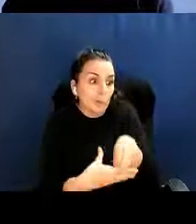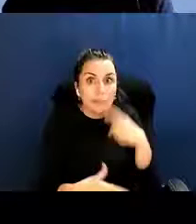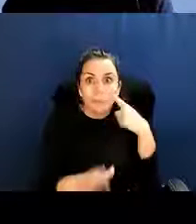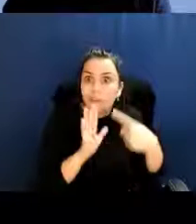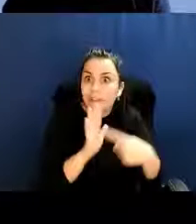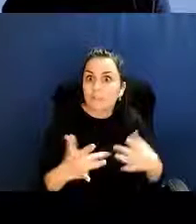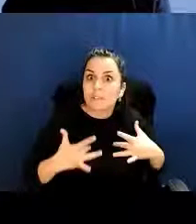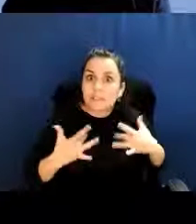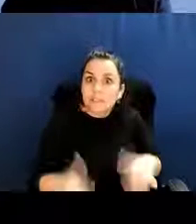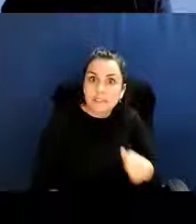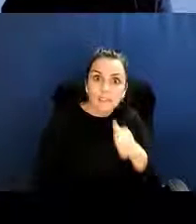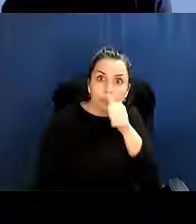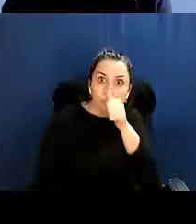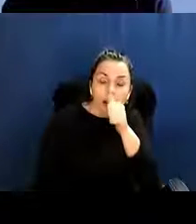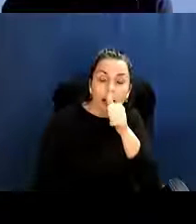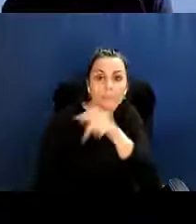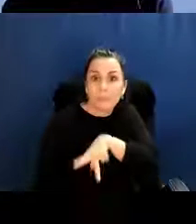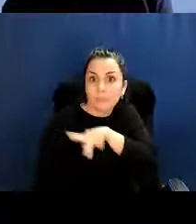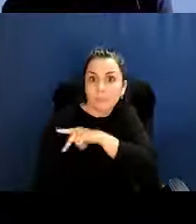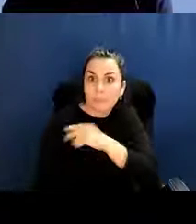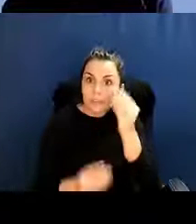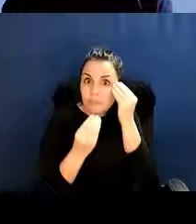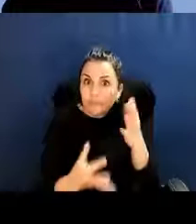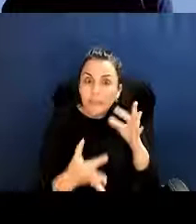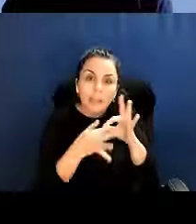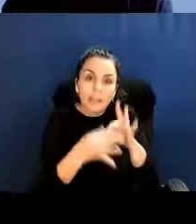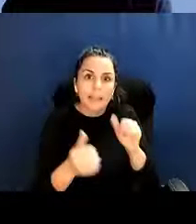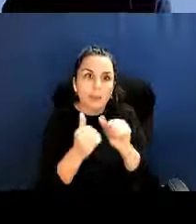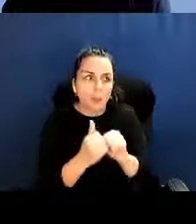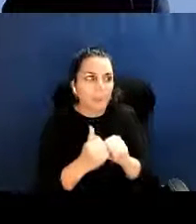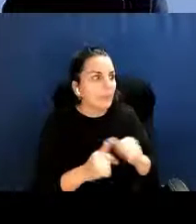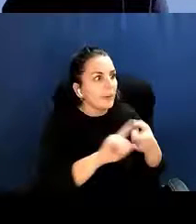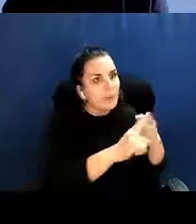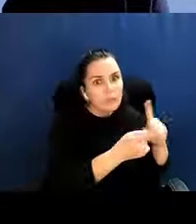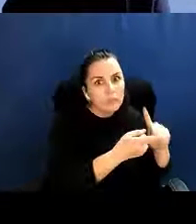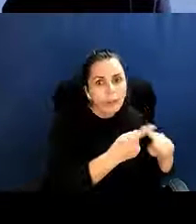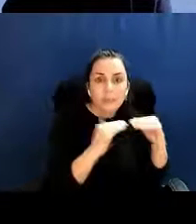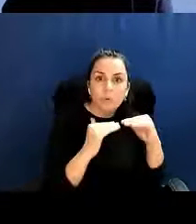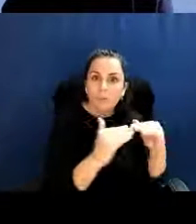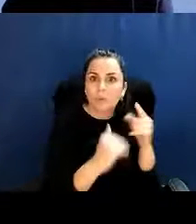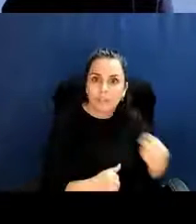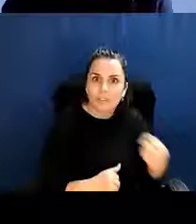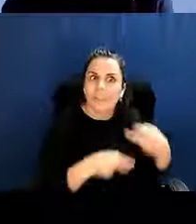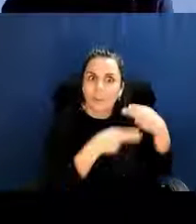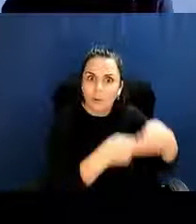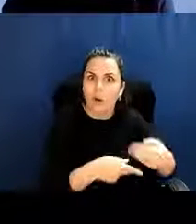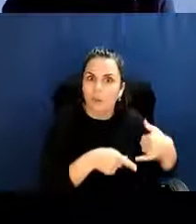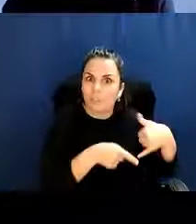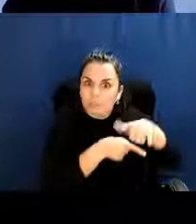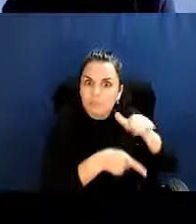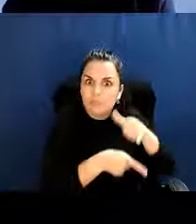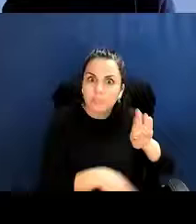including information about peers, so they identify as cyber bullies, there may be the additional risk